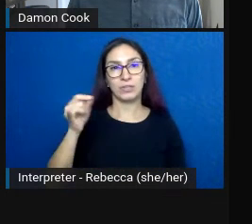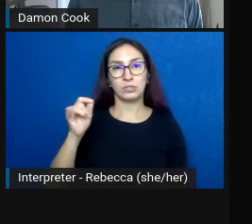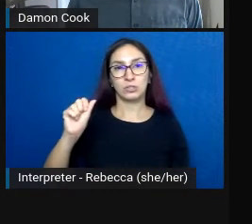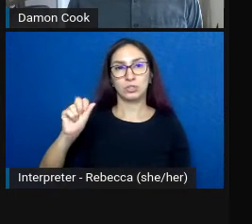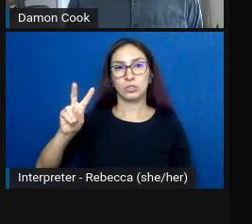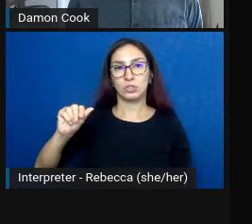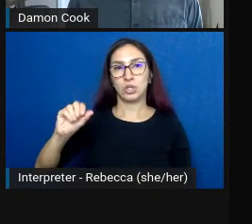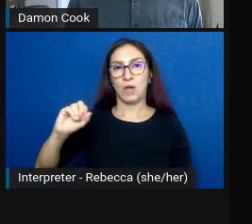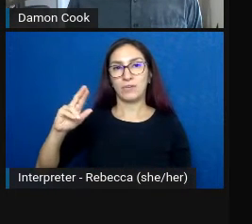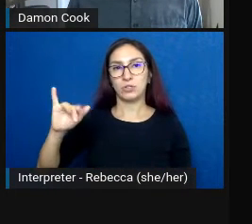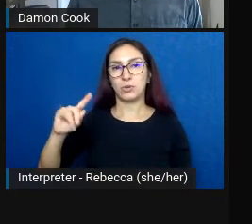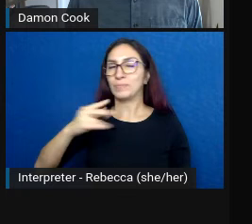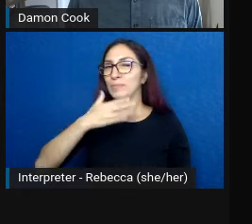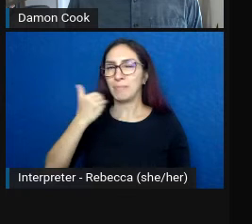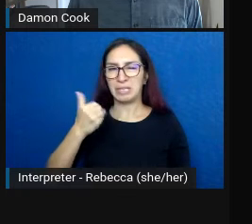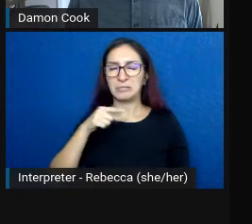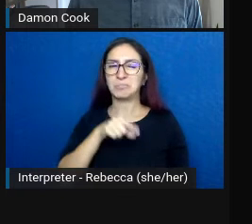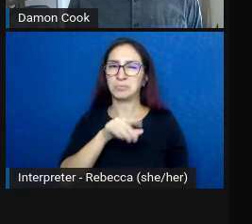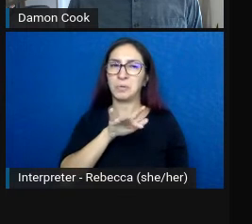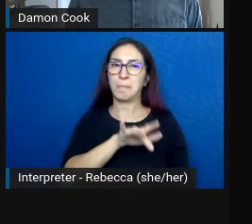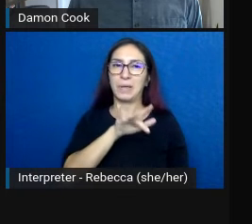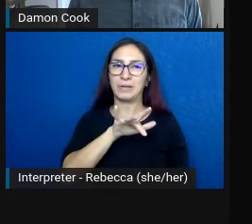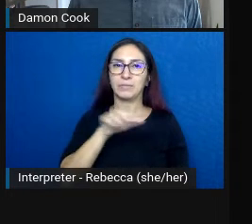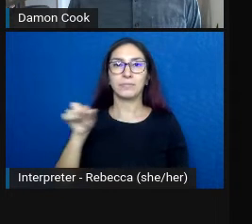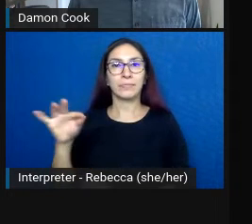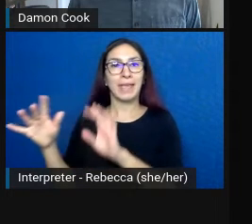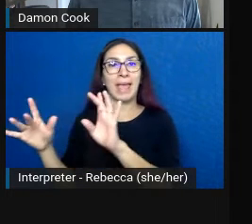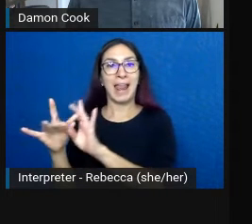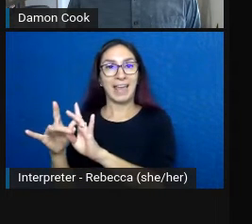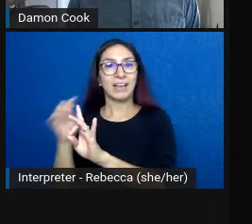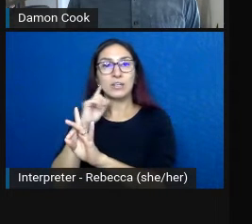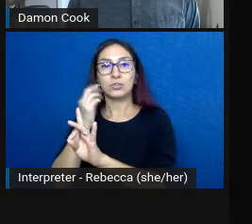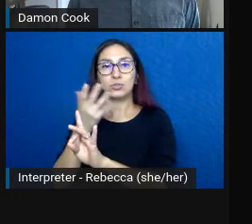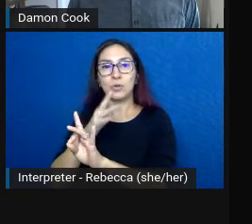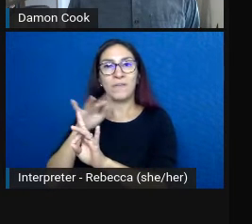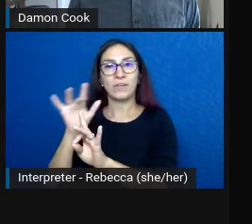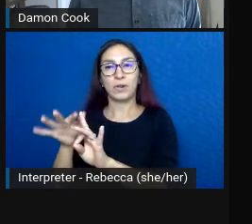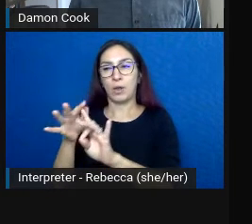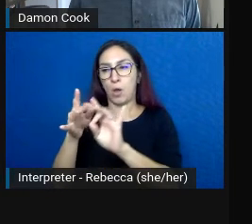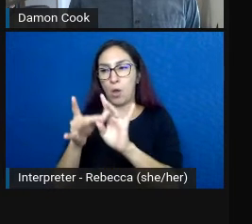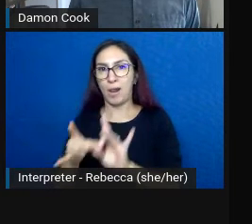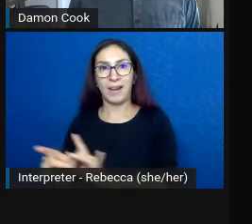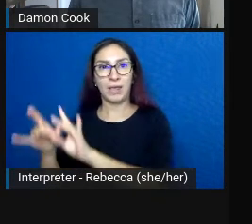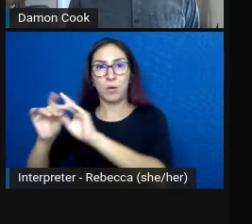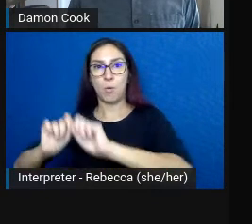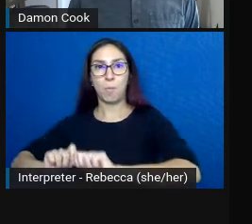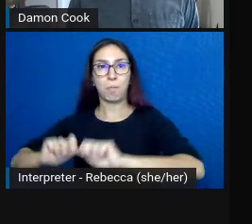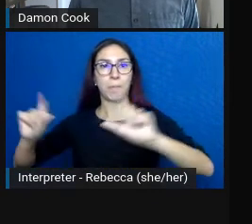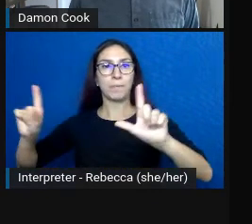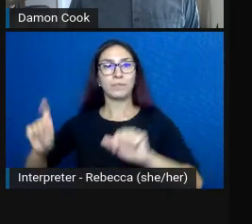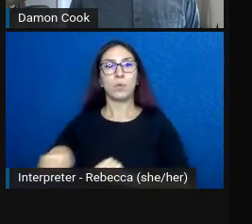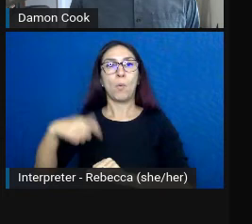Links are best used to take users to another page or as an anchor to a different target on the same page.